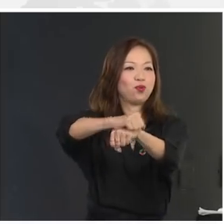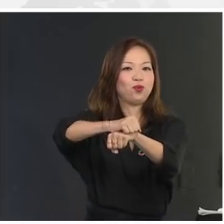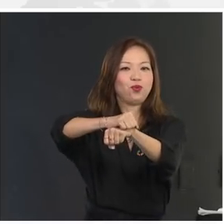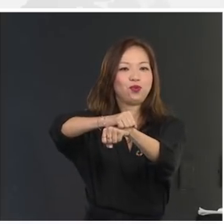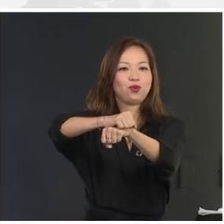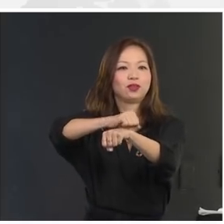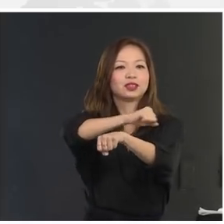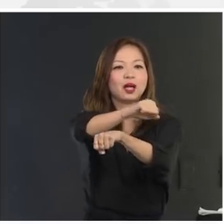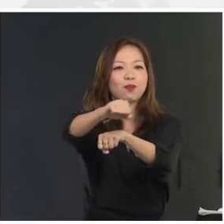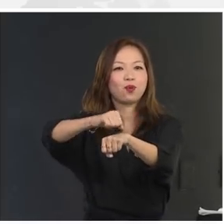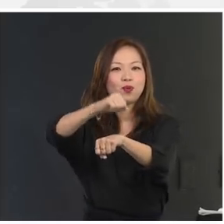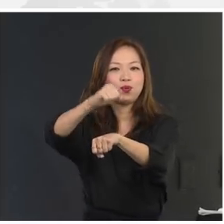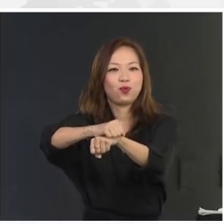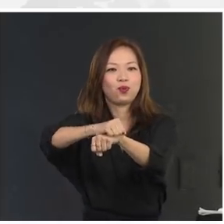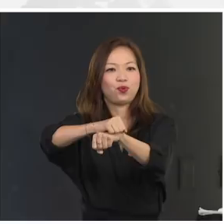Margaret.